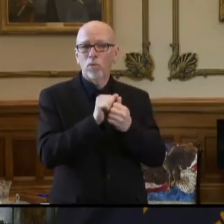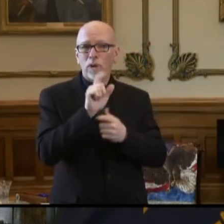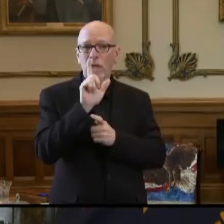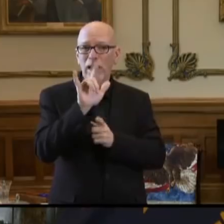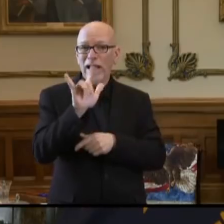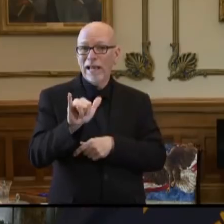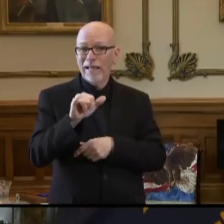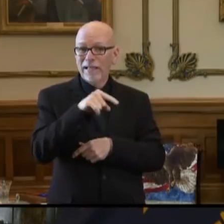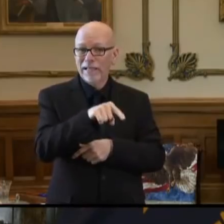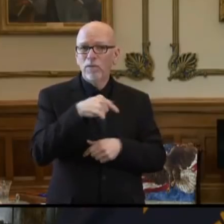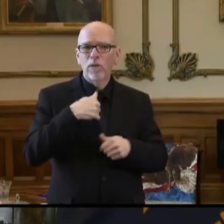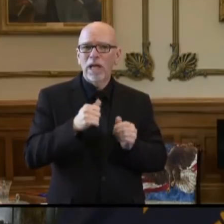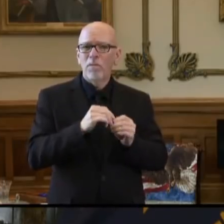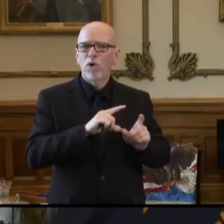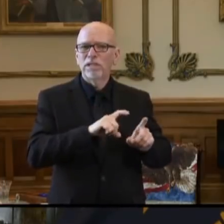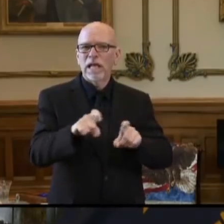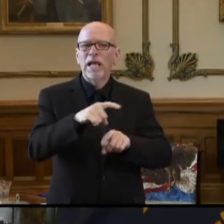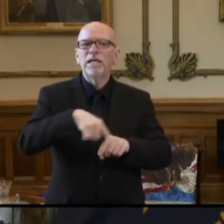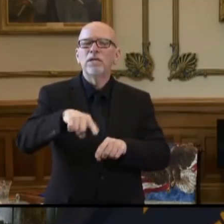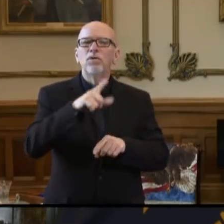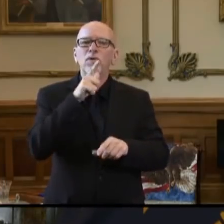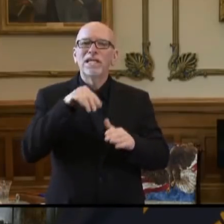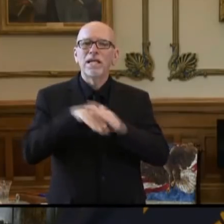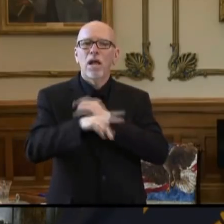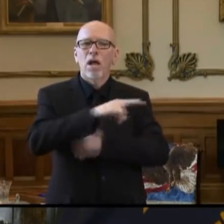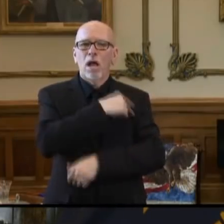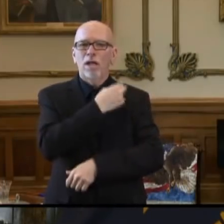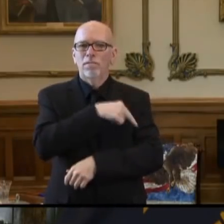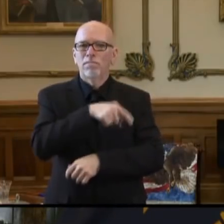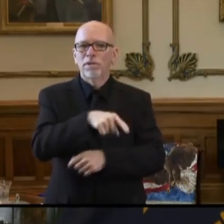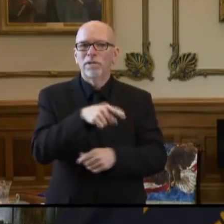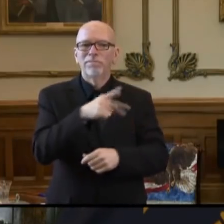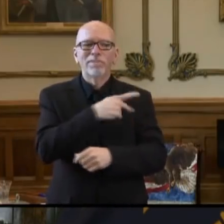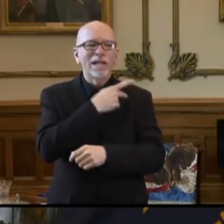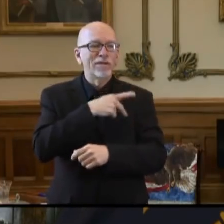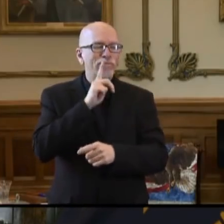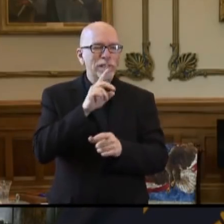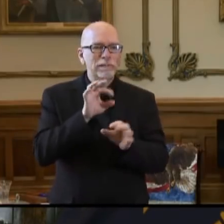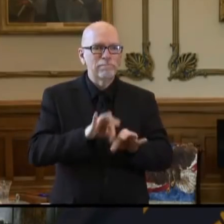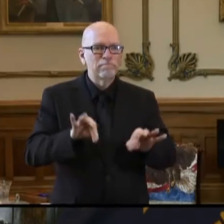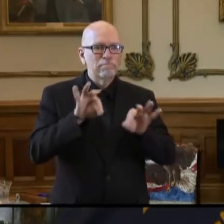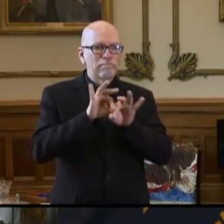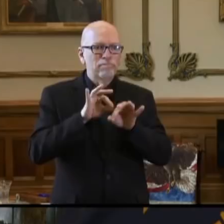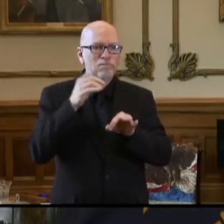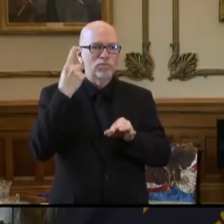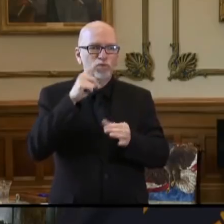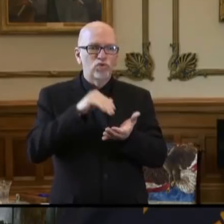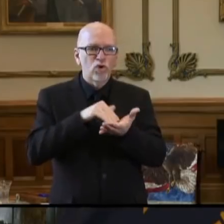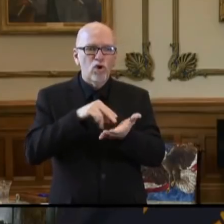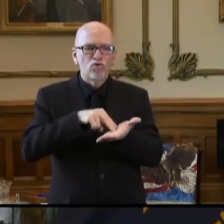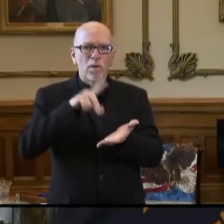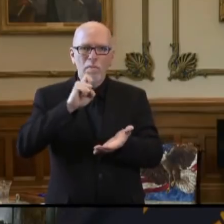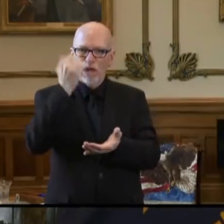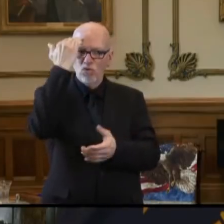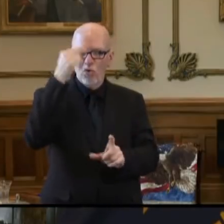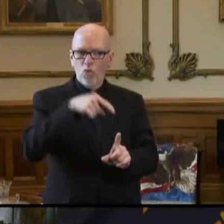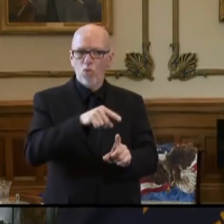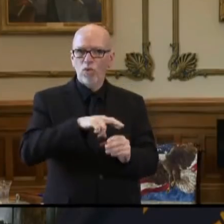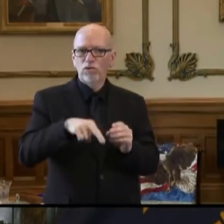BUT WE HAVE THE ABILITY THROUGH VILLI HERE IN THE INDIANA STATE DEPARTMENT OF HEALTH TO TEST MORE ESPECIALLY THOSE PATIENTS